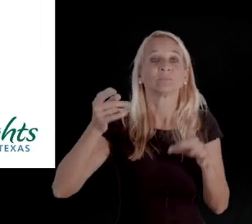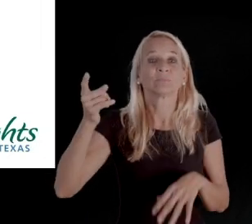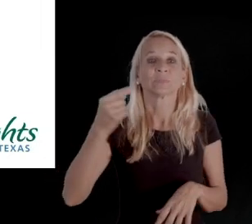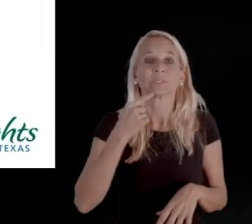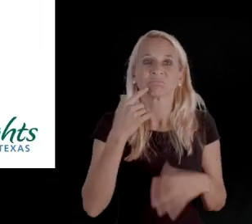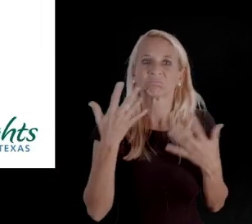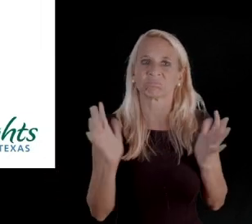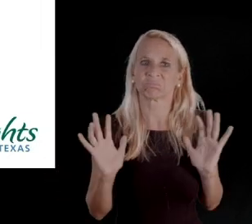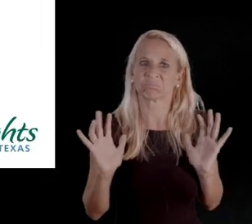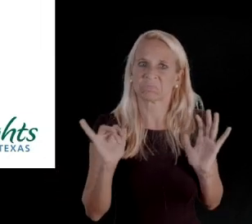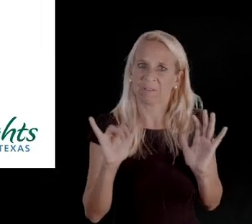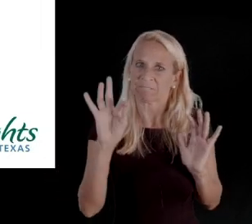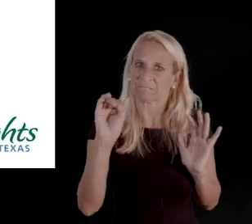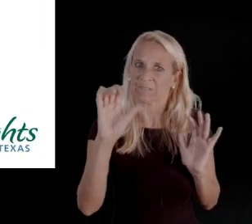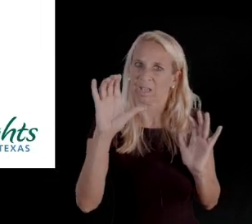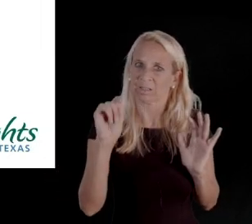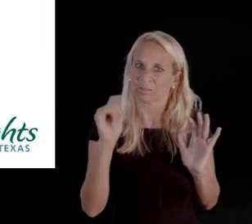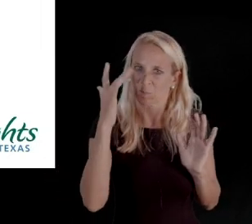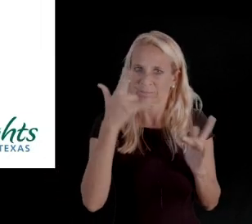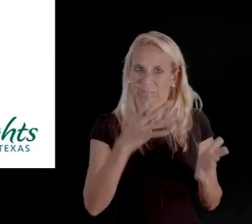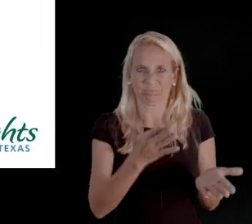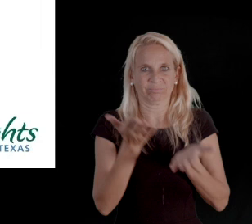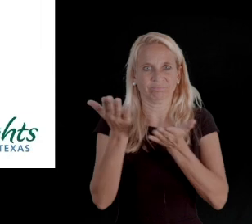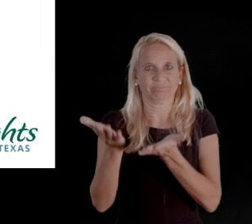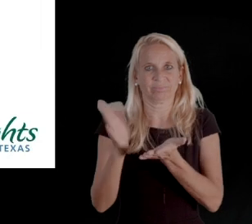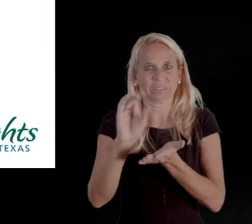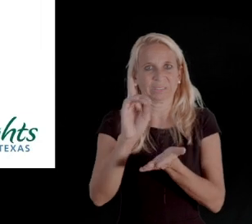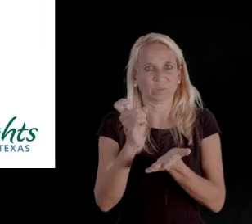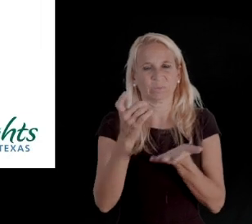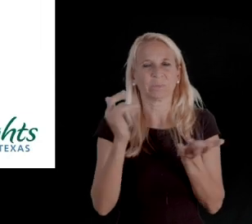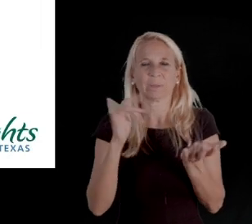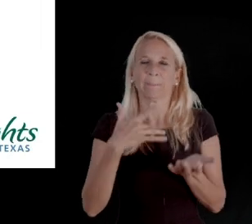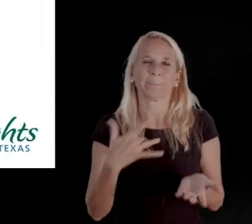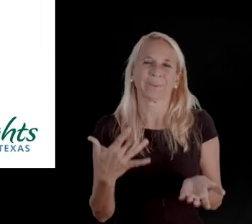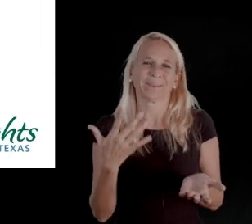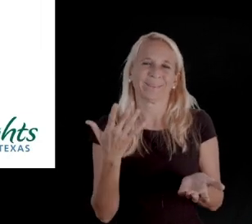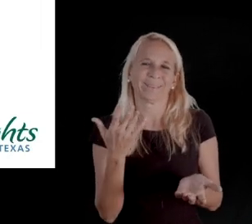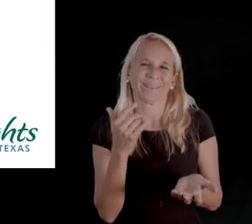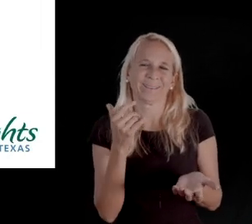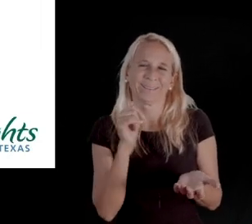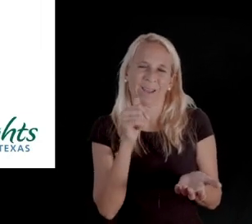well this is the actual fact, because they presented this. That doesn't tend to happen.